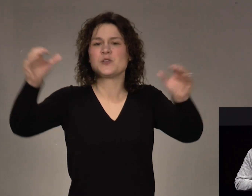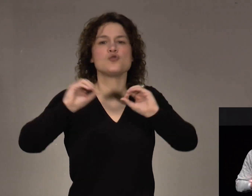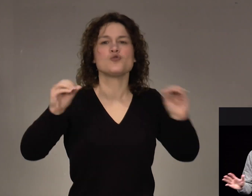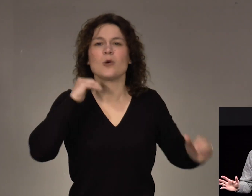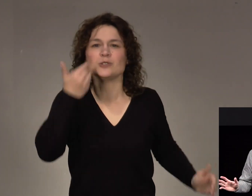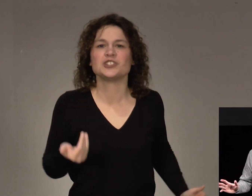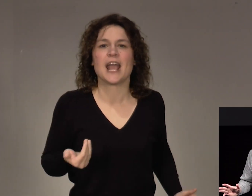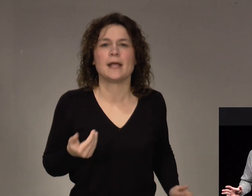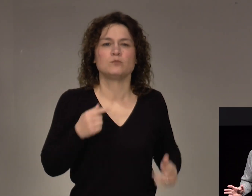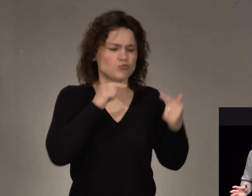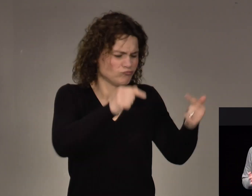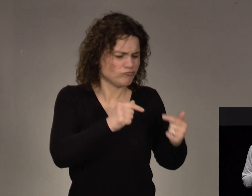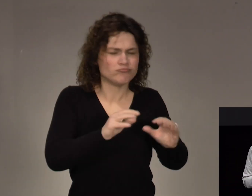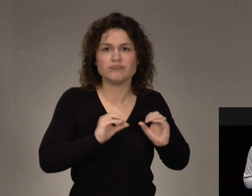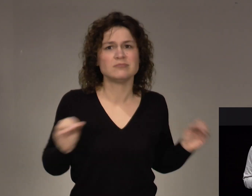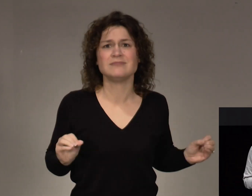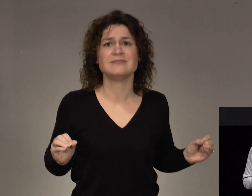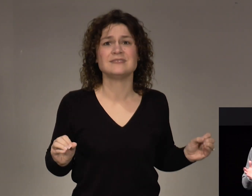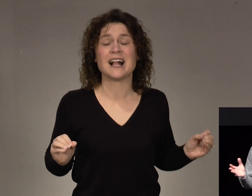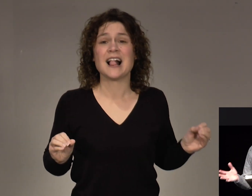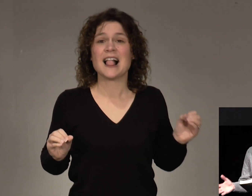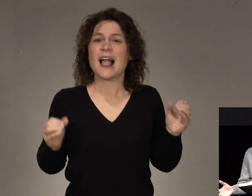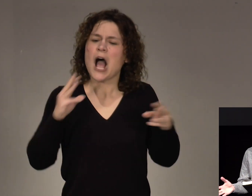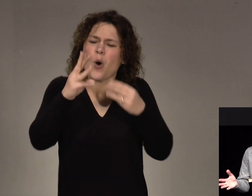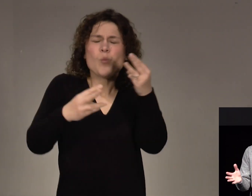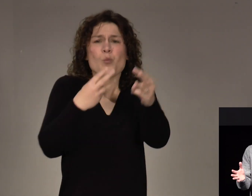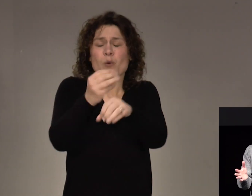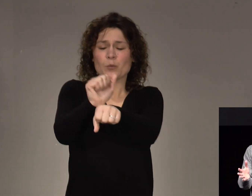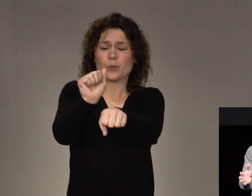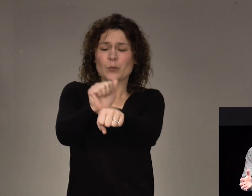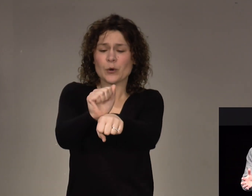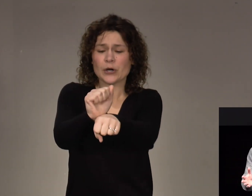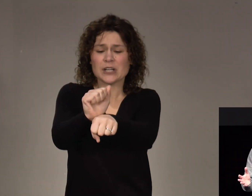struggle. A world where work and labour and